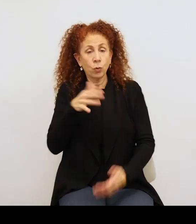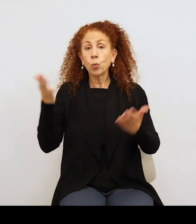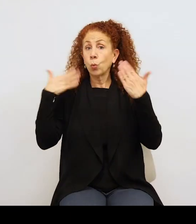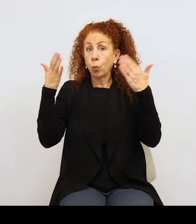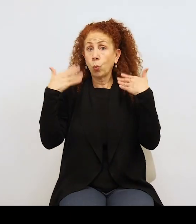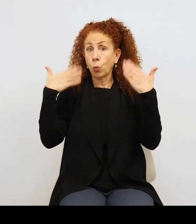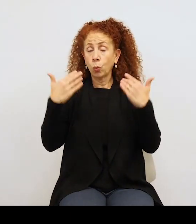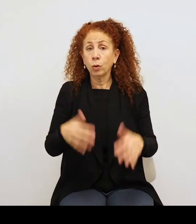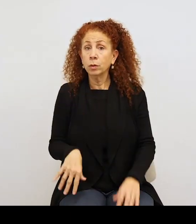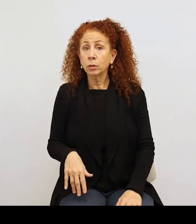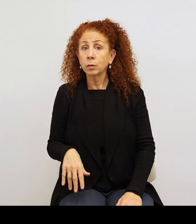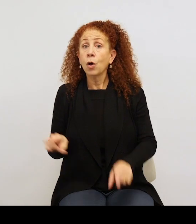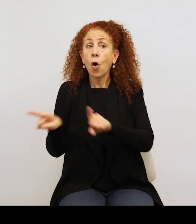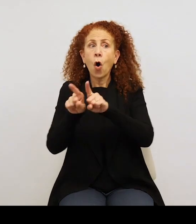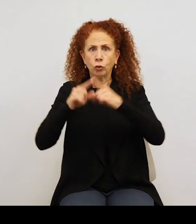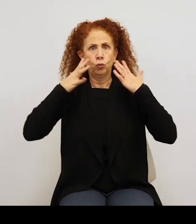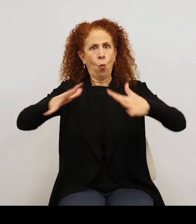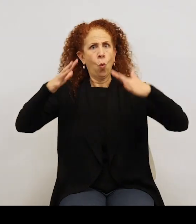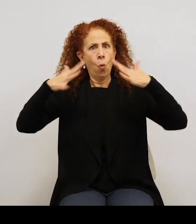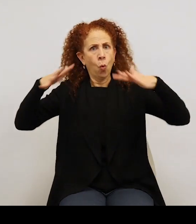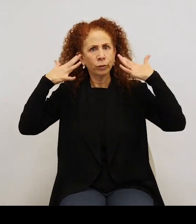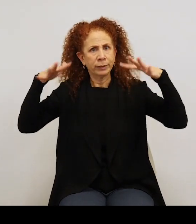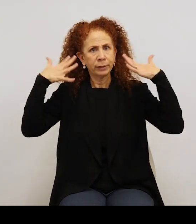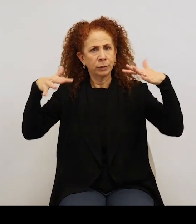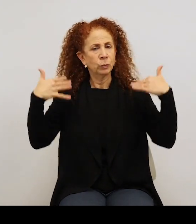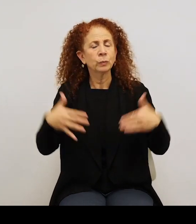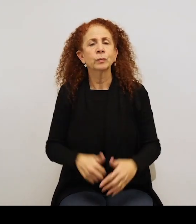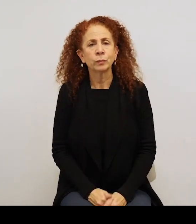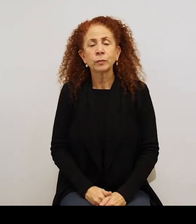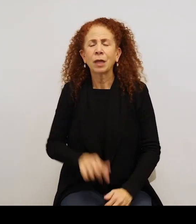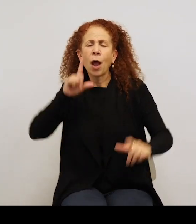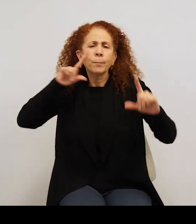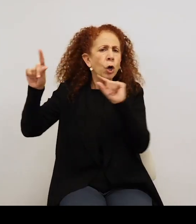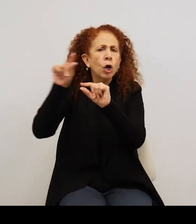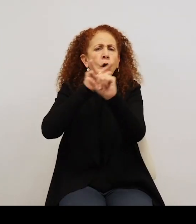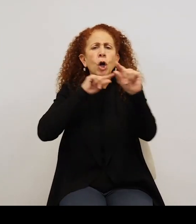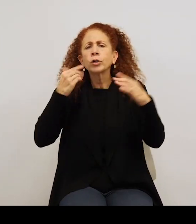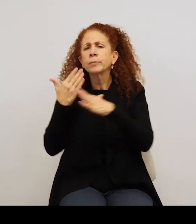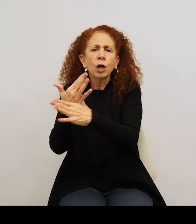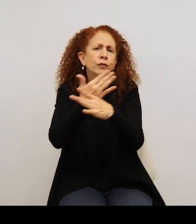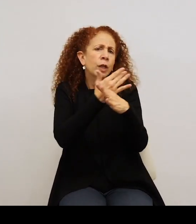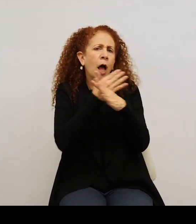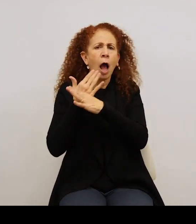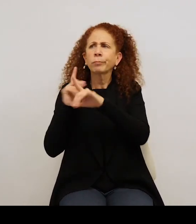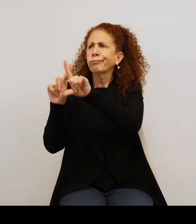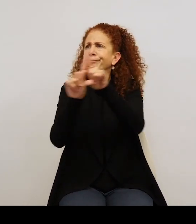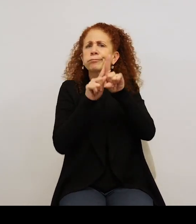and it's also quite noisy. There are birds, butterflies, and other insects.